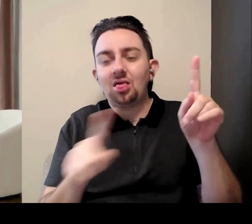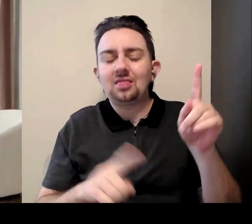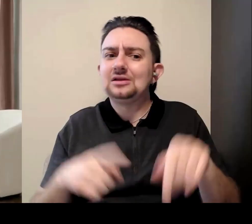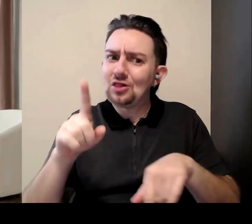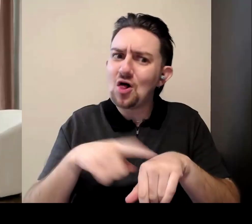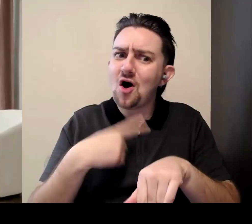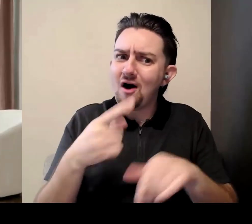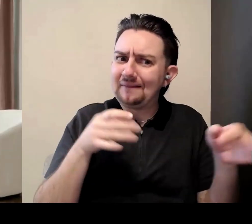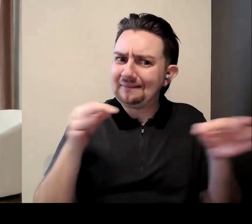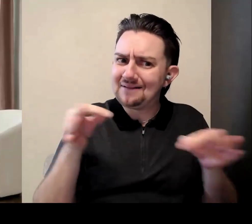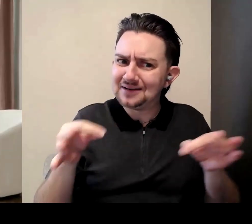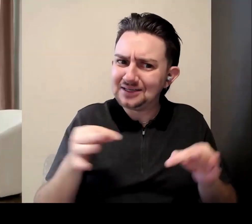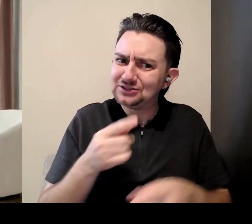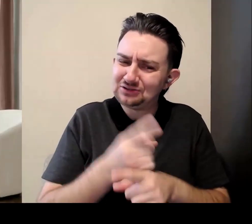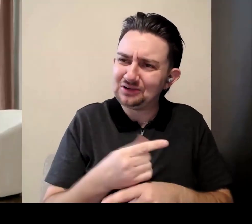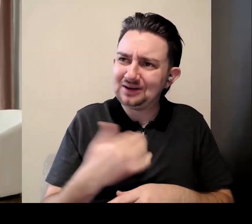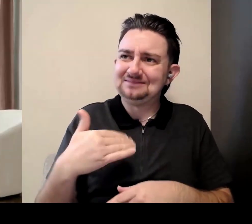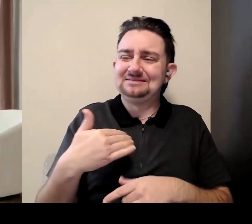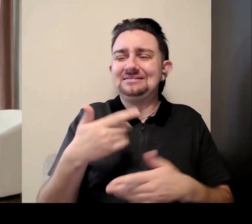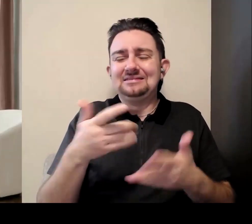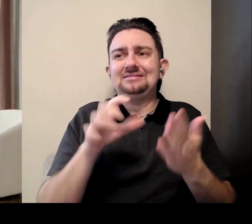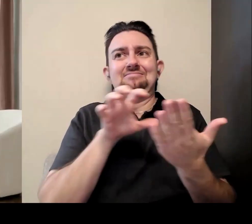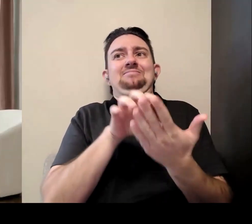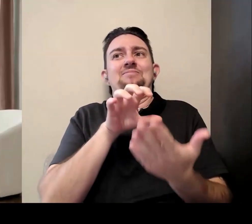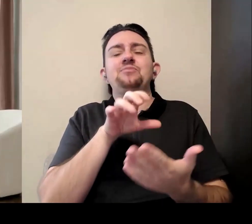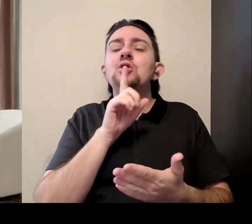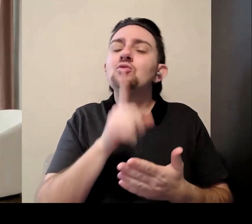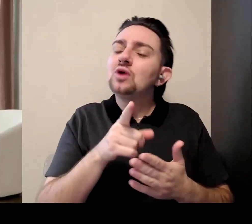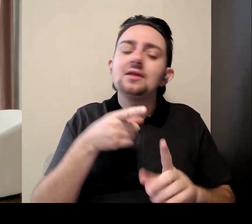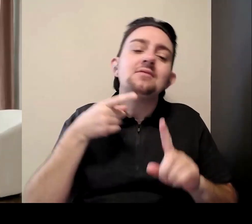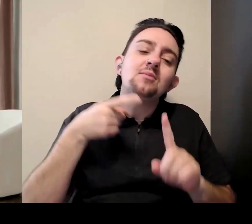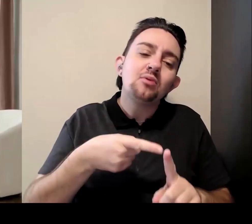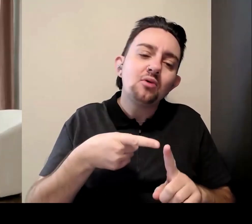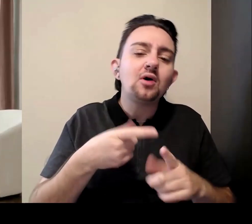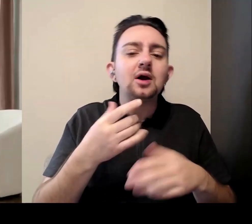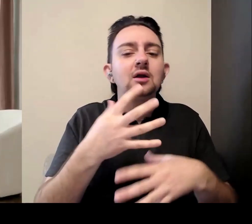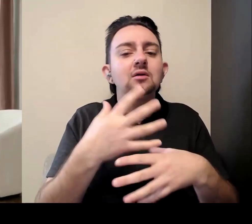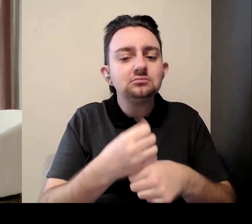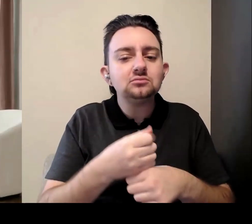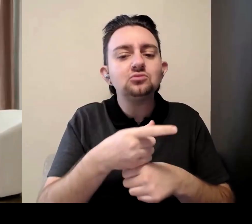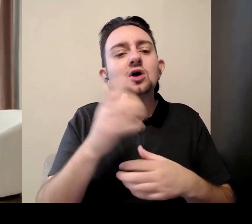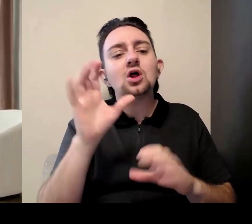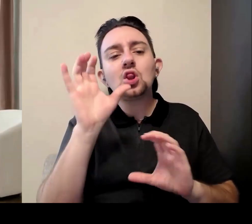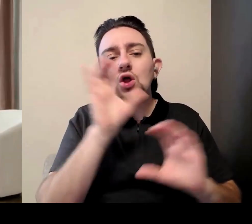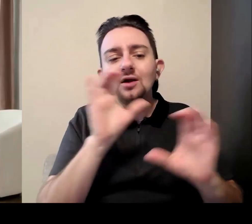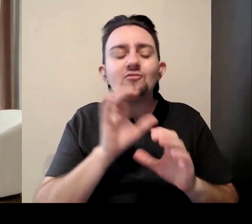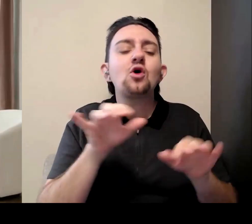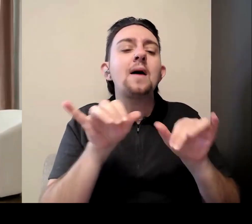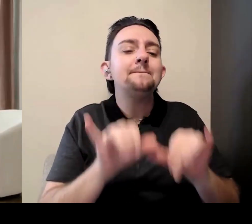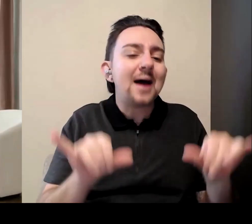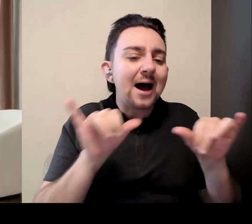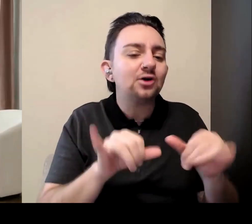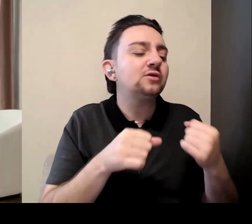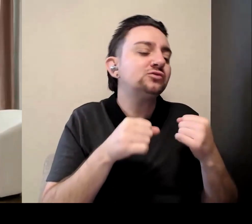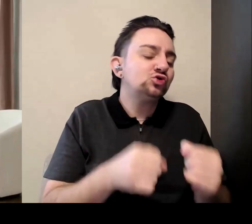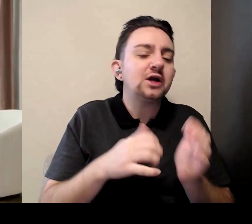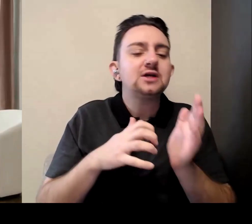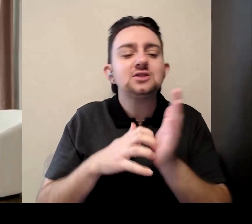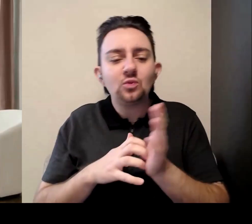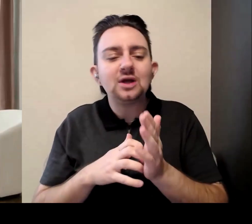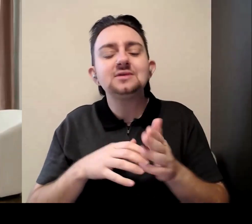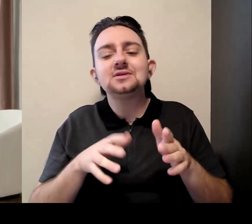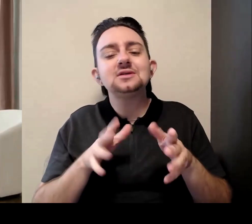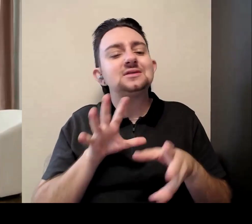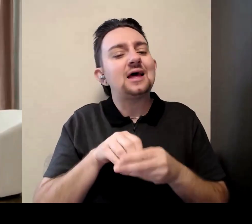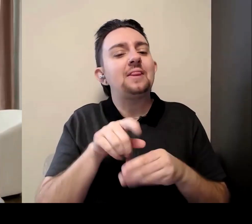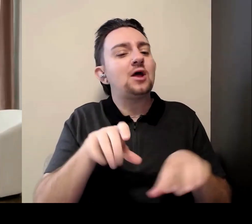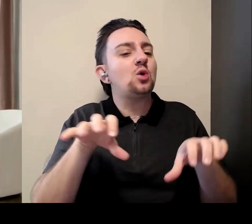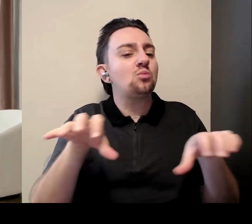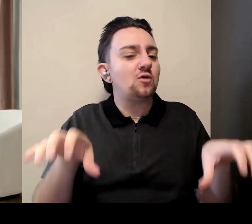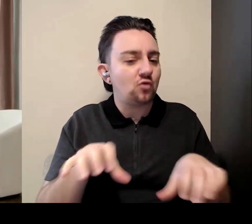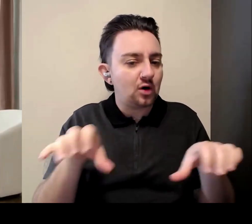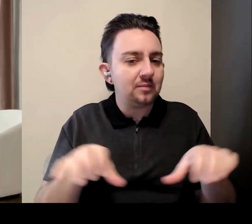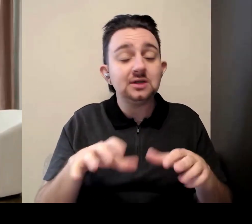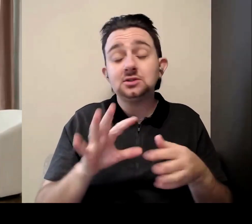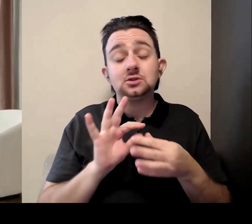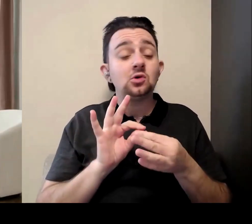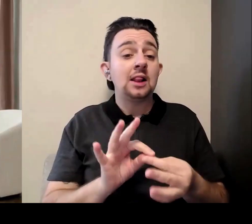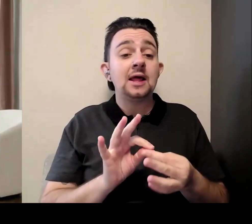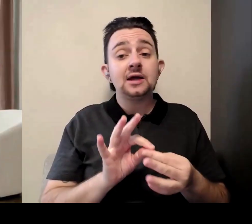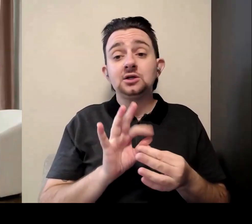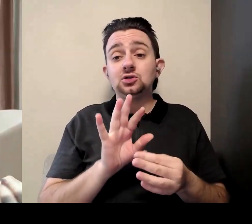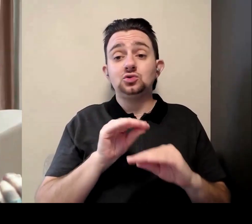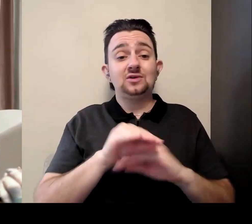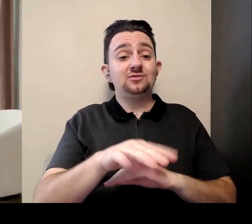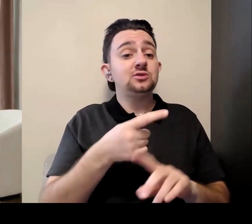But what we're basically looking for is a pattern of strengths and weaknesses and performance in their achievement, and that is relative to their age, appropriate grade level,